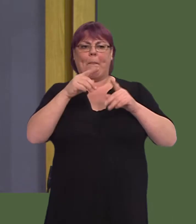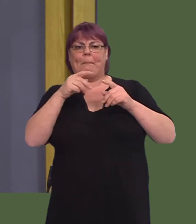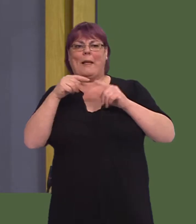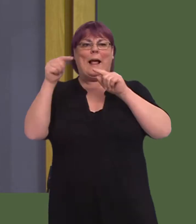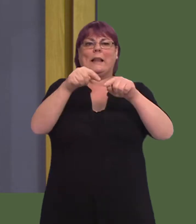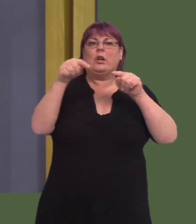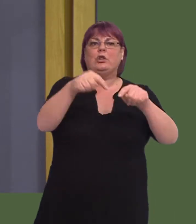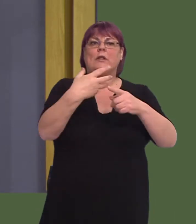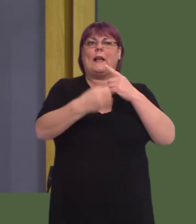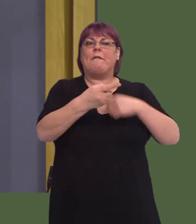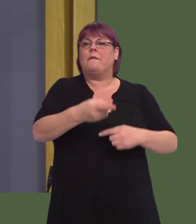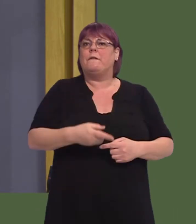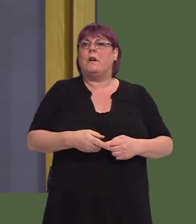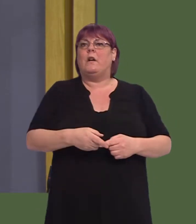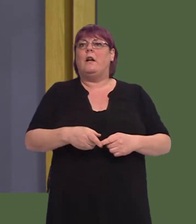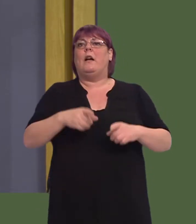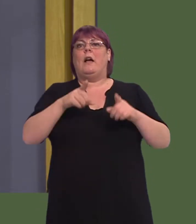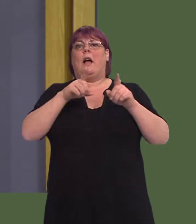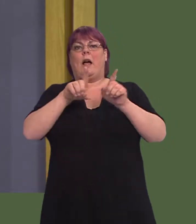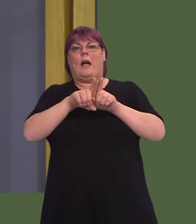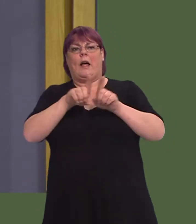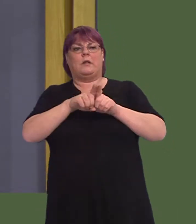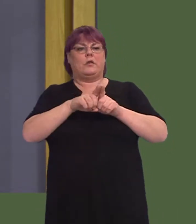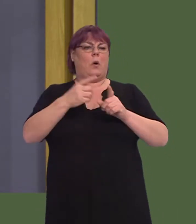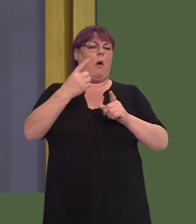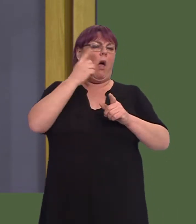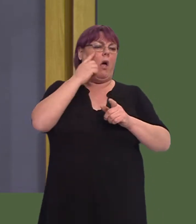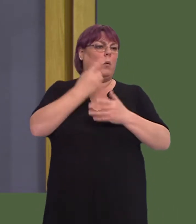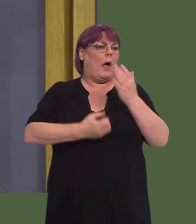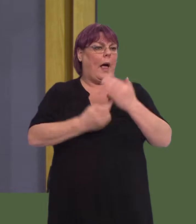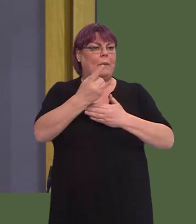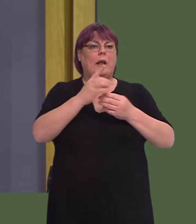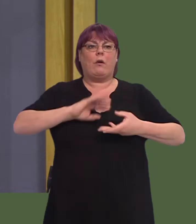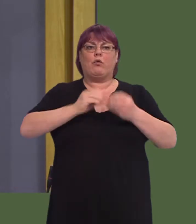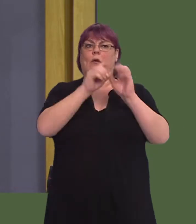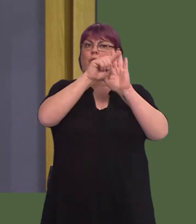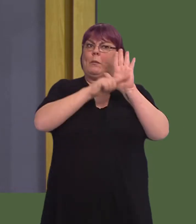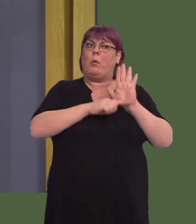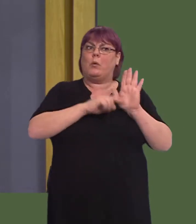therefore to carry forth those particular reports. What are you doing as a Government